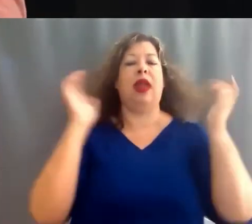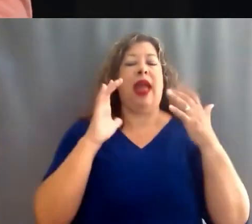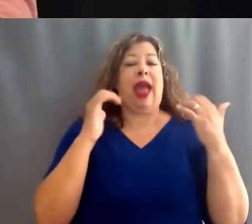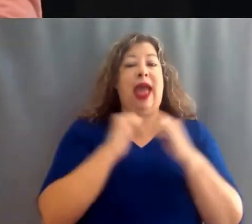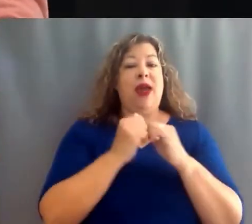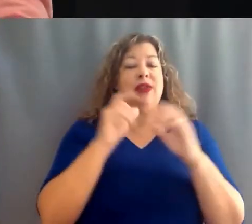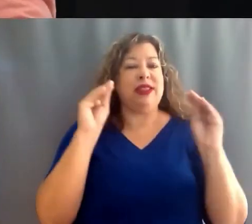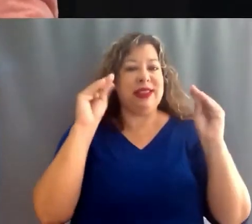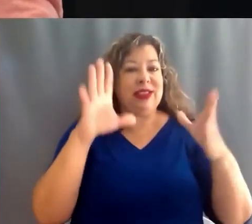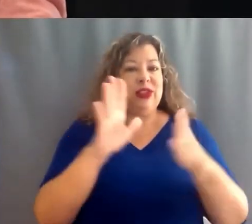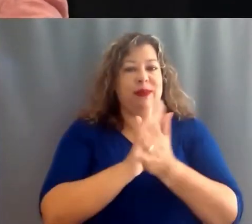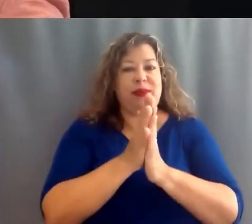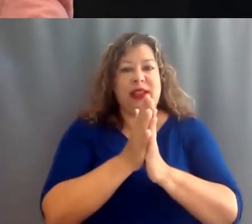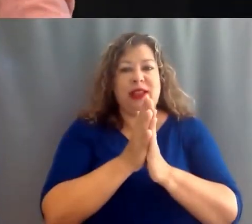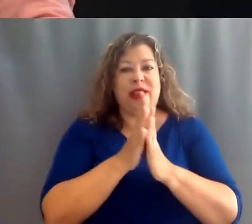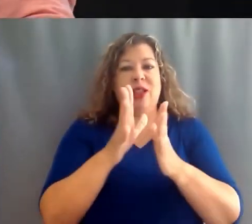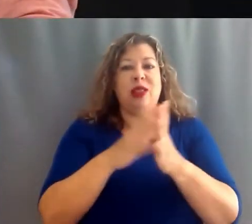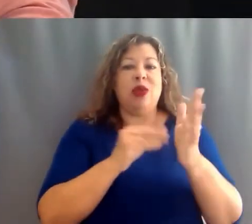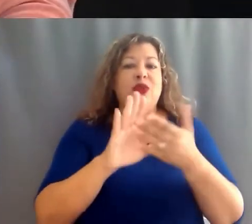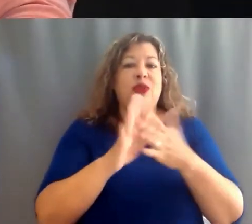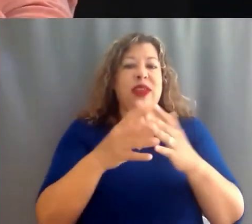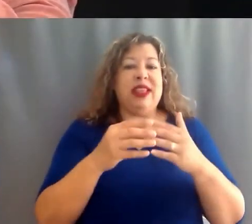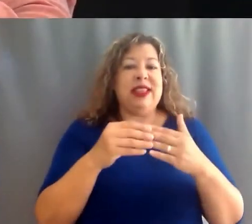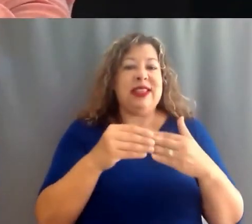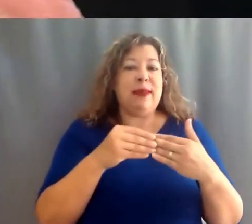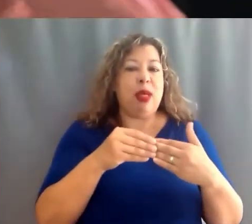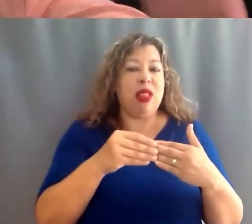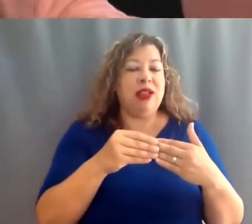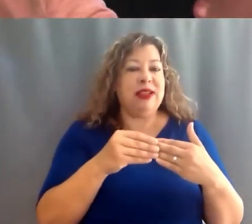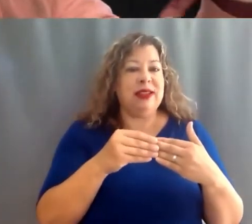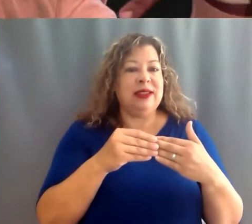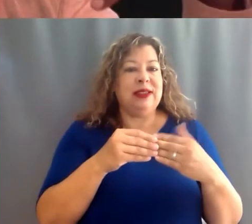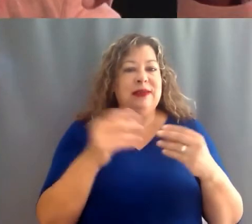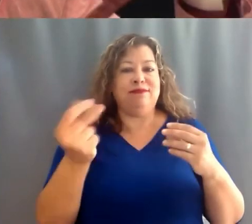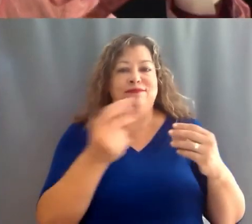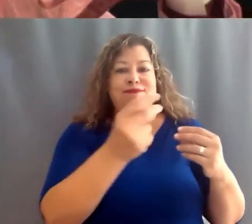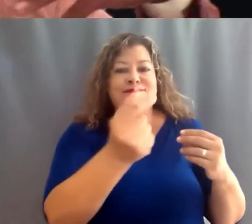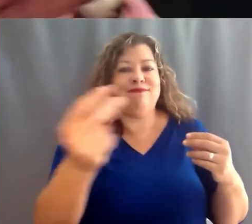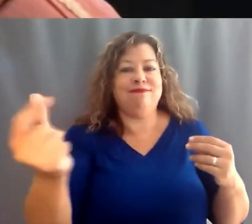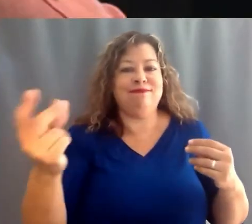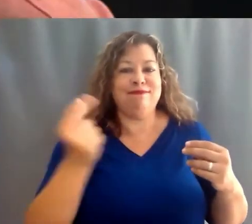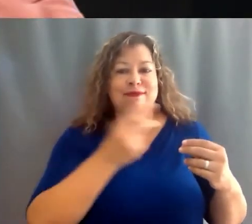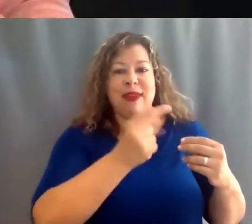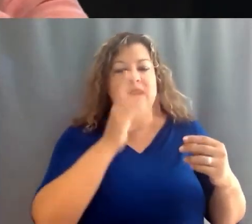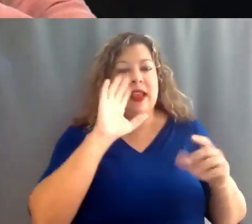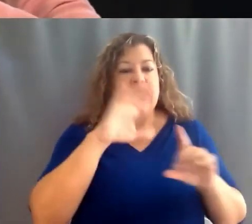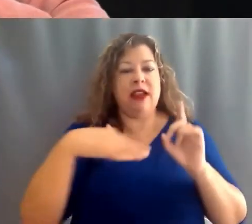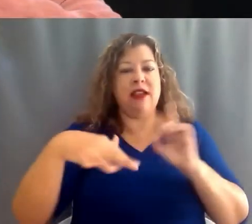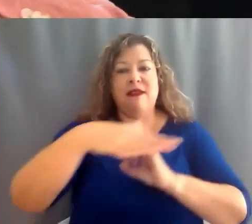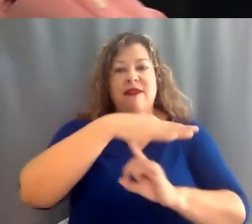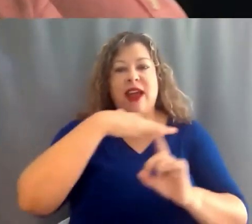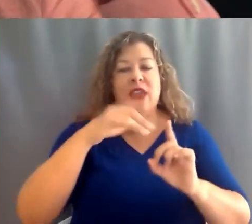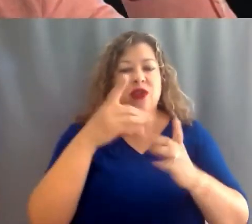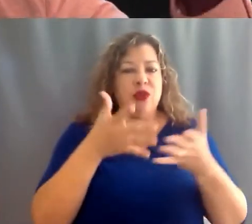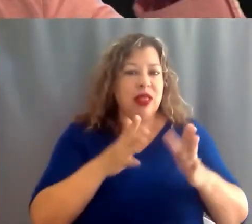How does a teacher learn to be nimble, essentially? A teacher's nimbleness in an environment that is